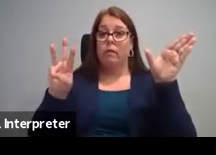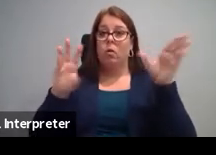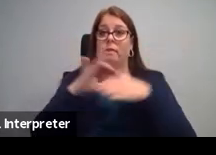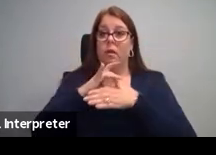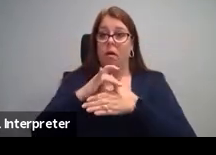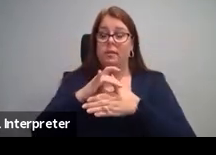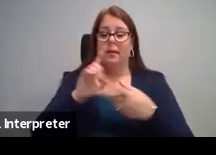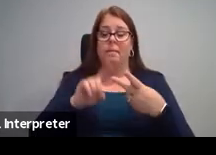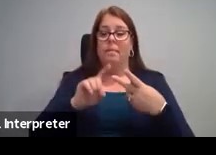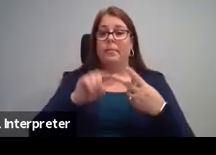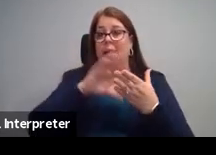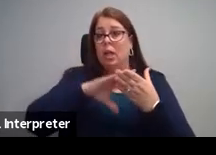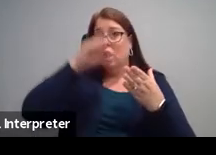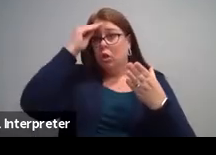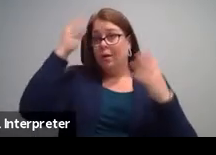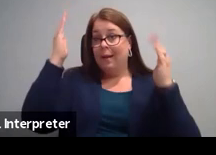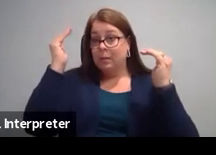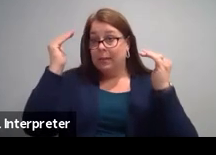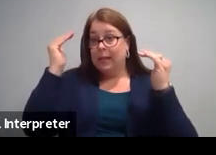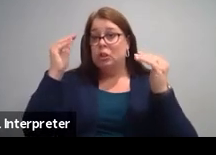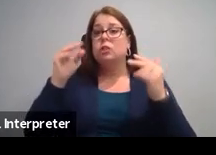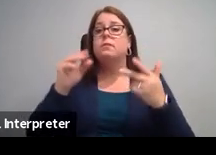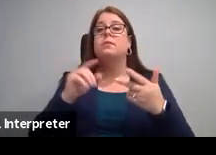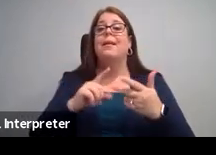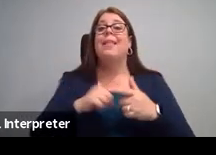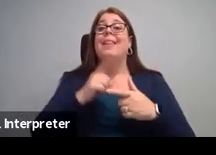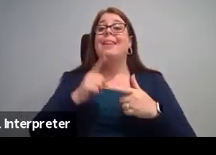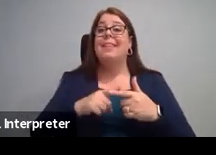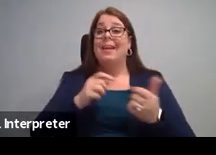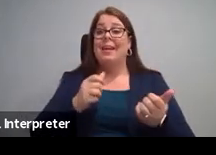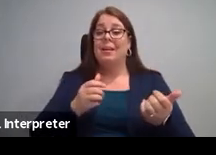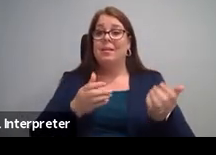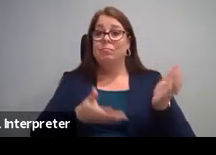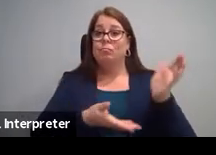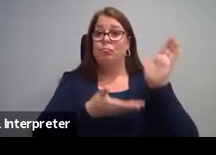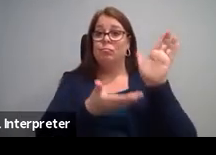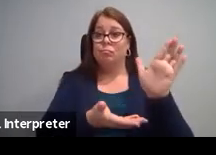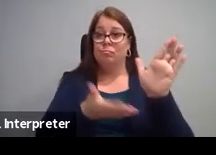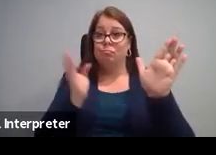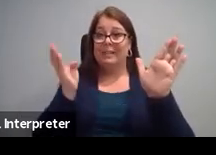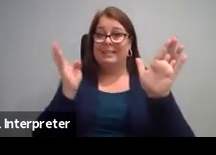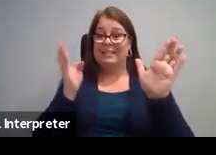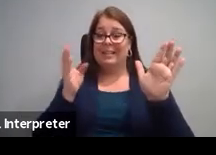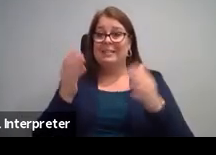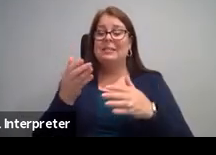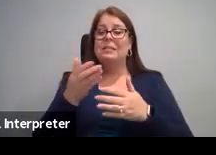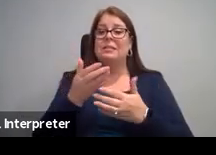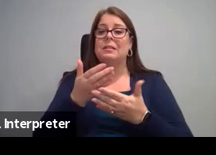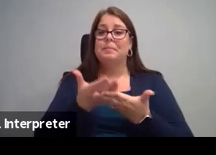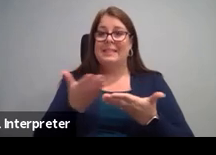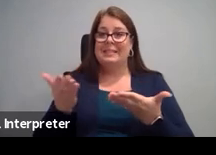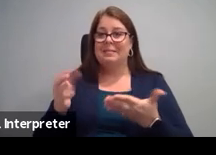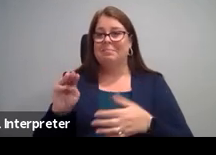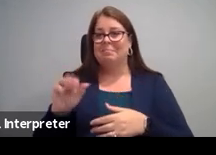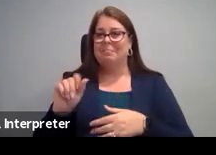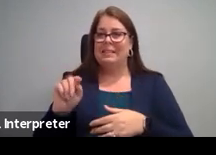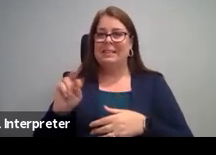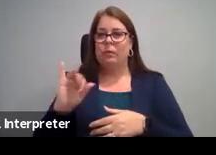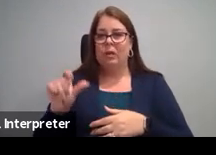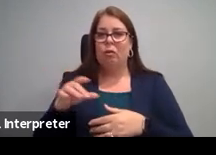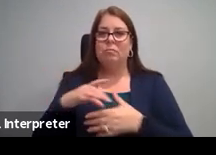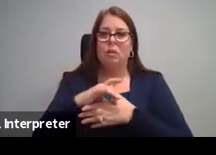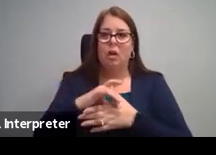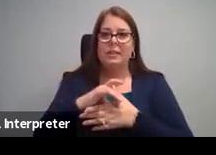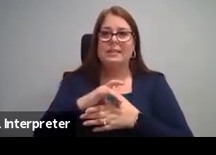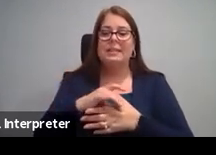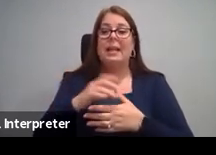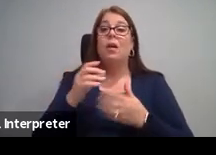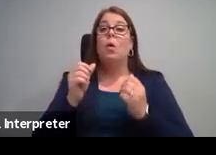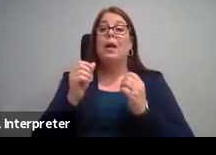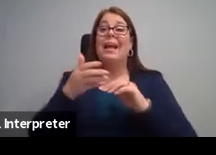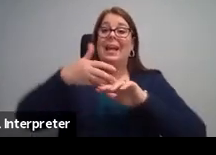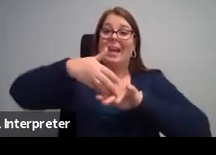Cathy Reznicek: Then presenting the material, but also presenting the material in ways where you win bed engagement. So embed activities with in the content itself.